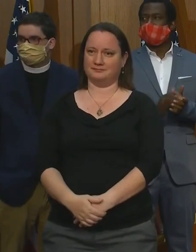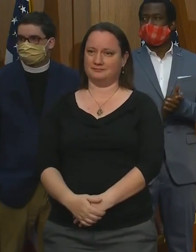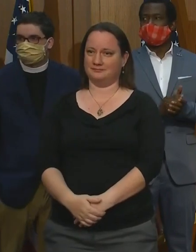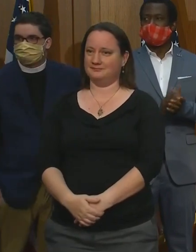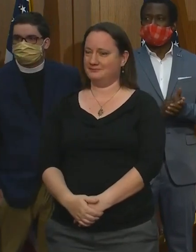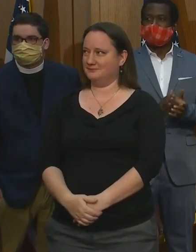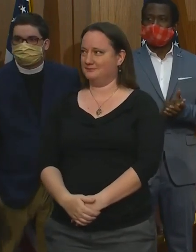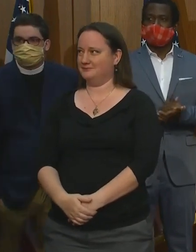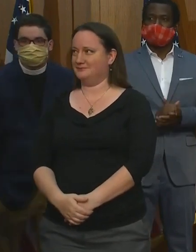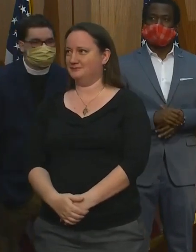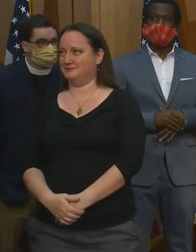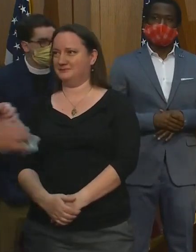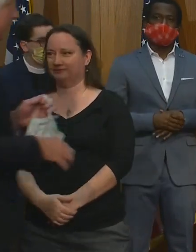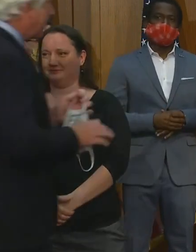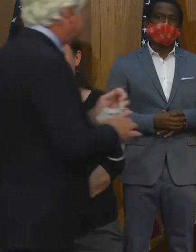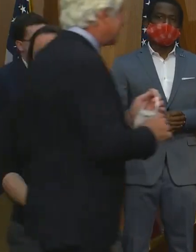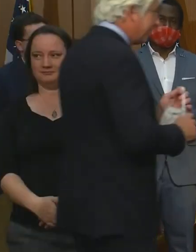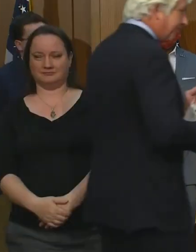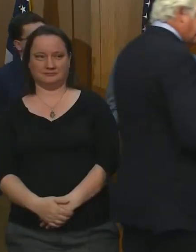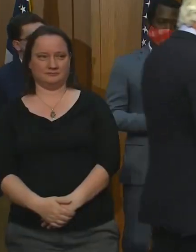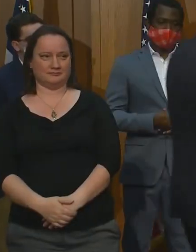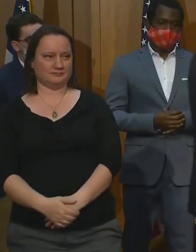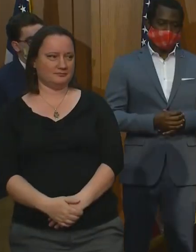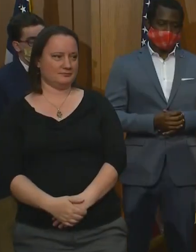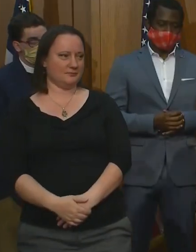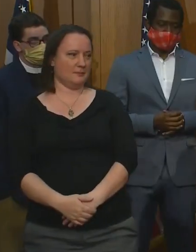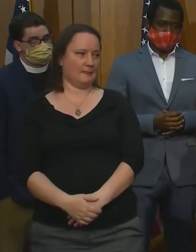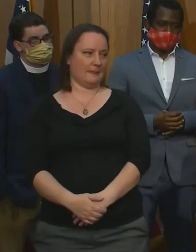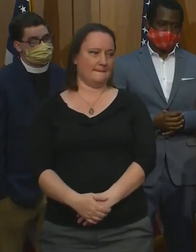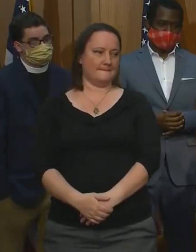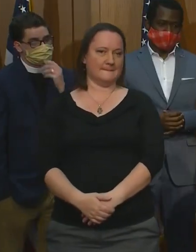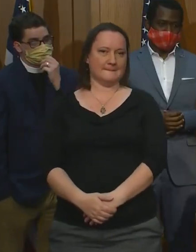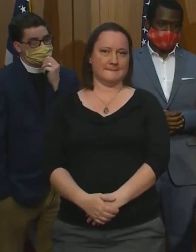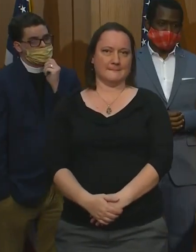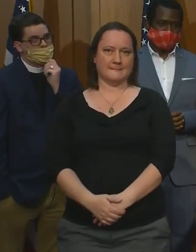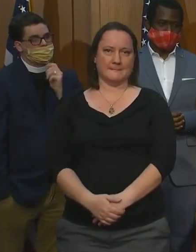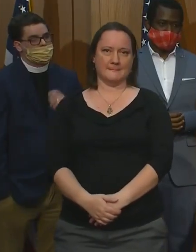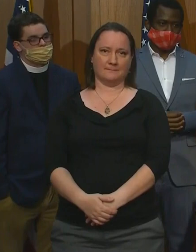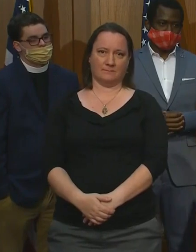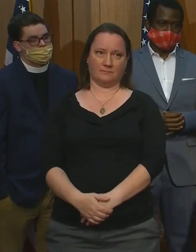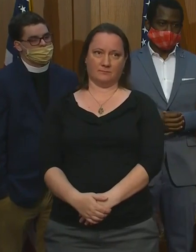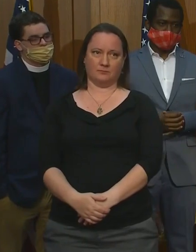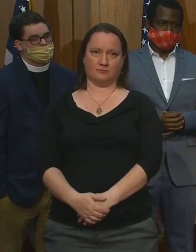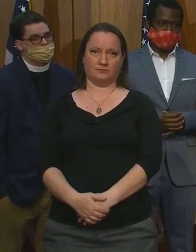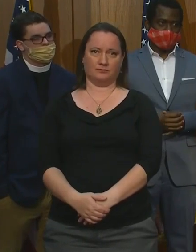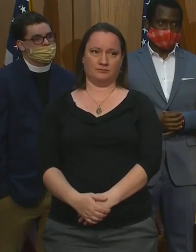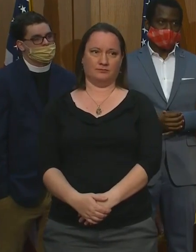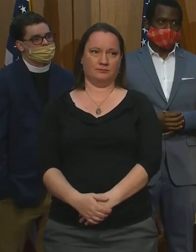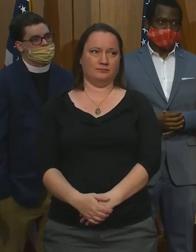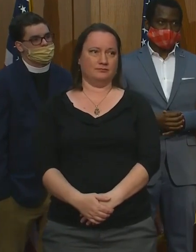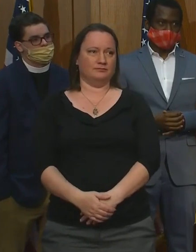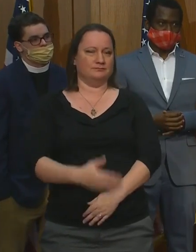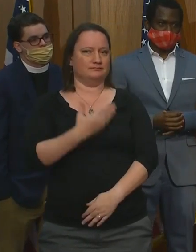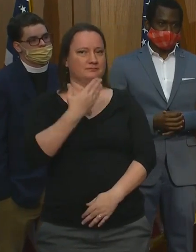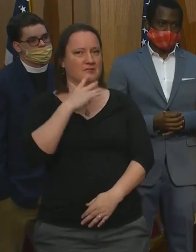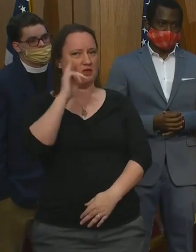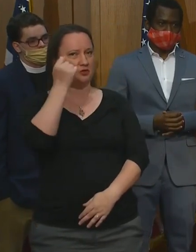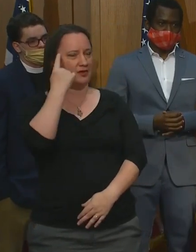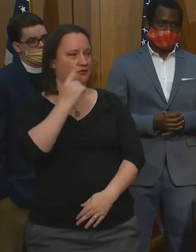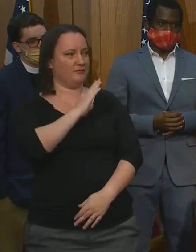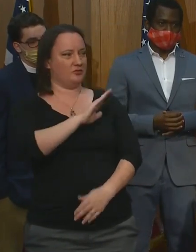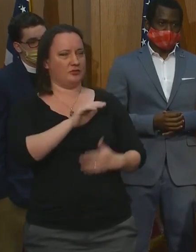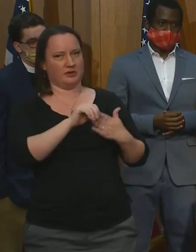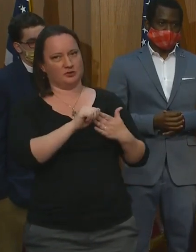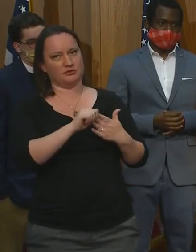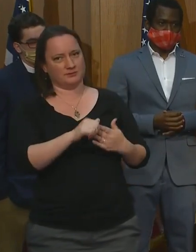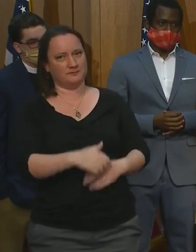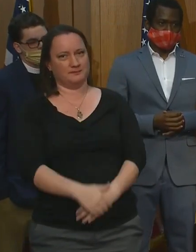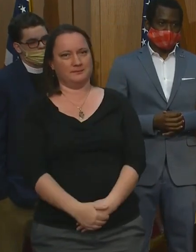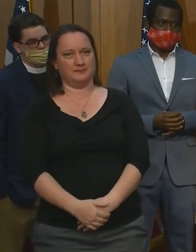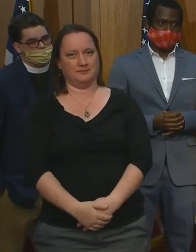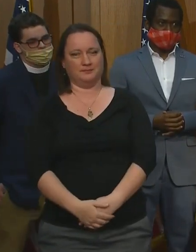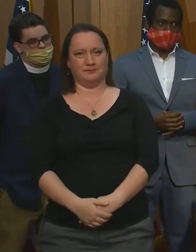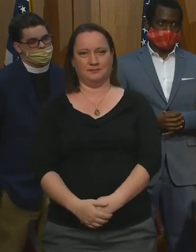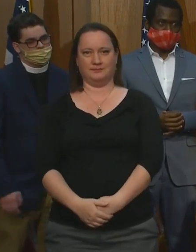YOU ALL AND THANK YOU VERY MUCH.